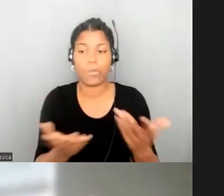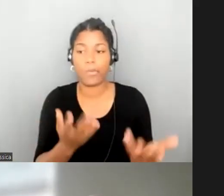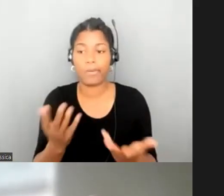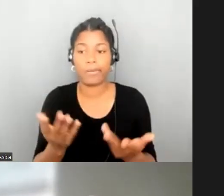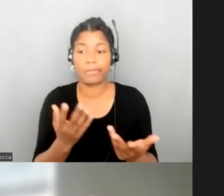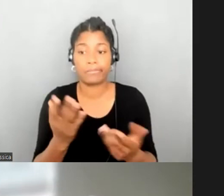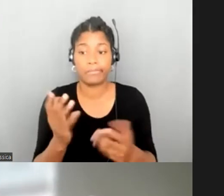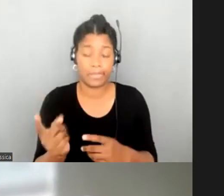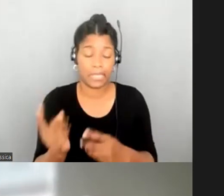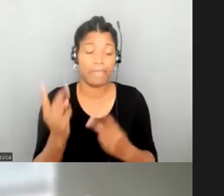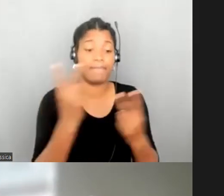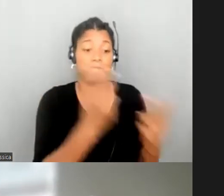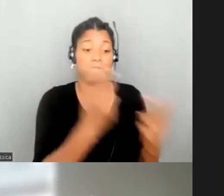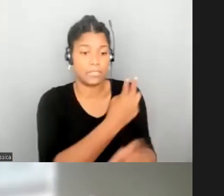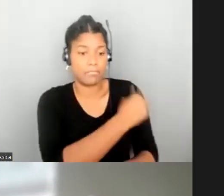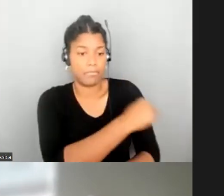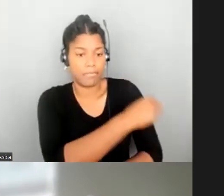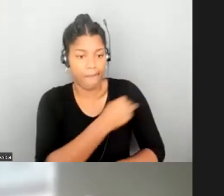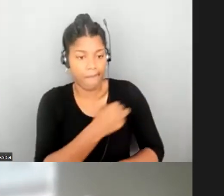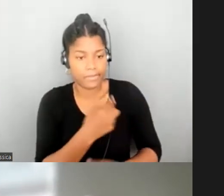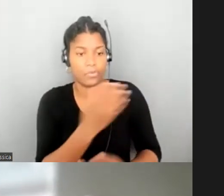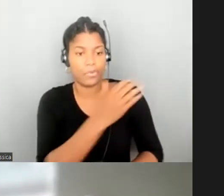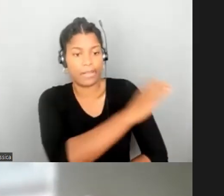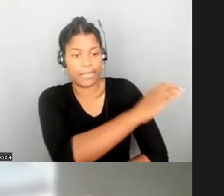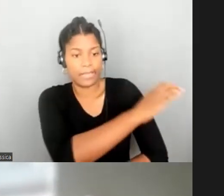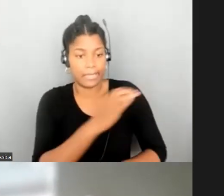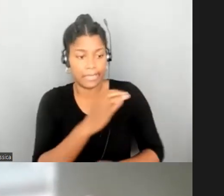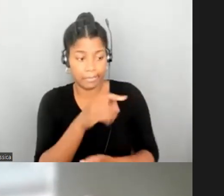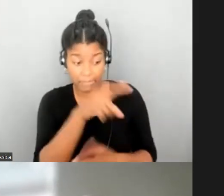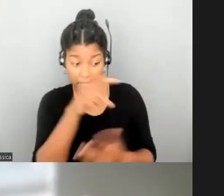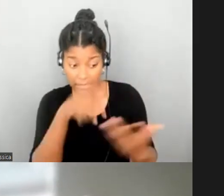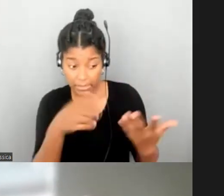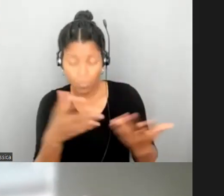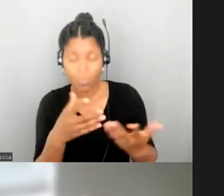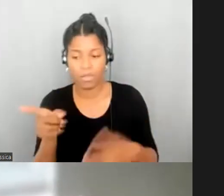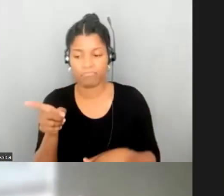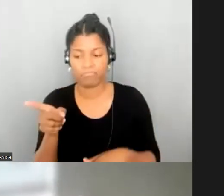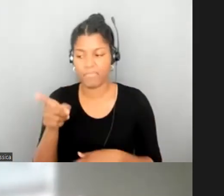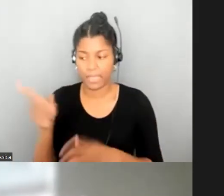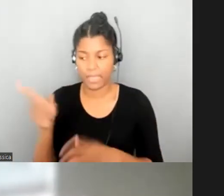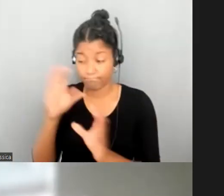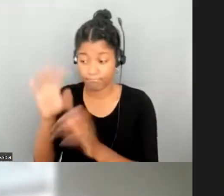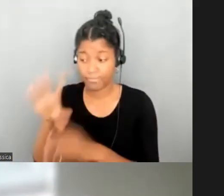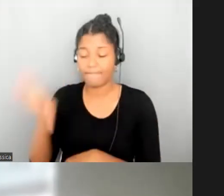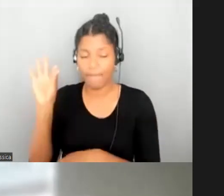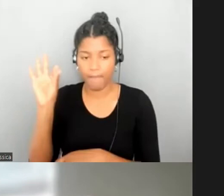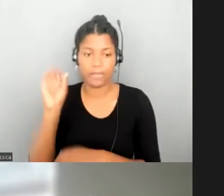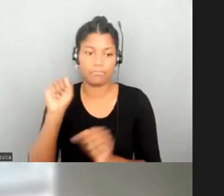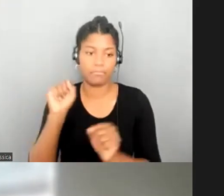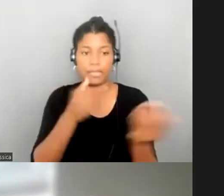That is one way we have been able to work through some of the shortage.